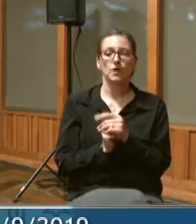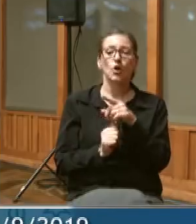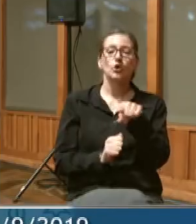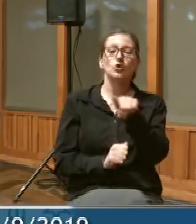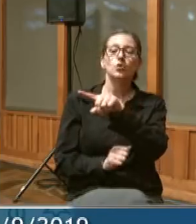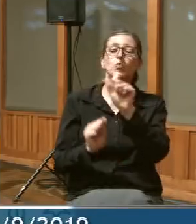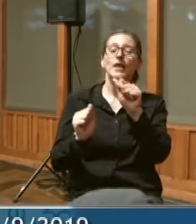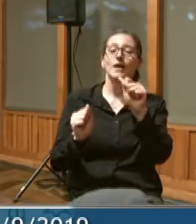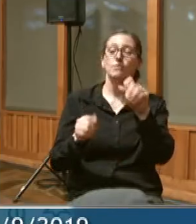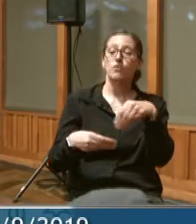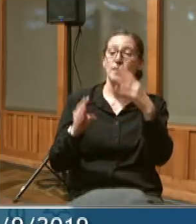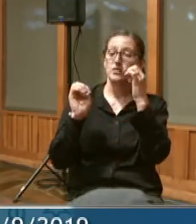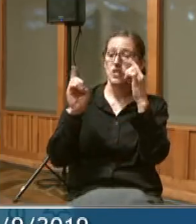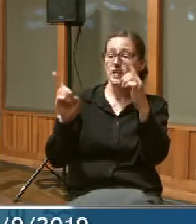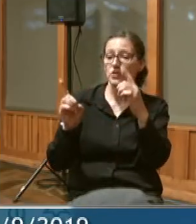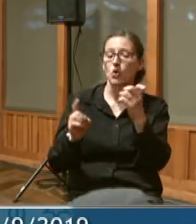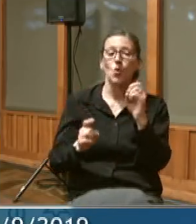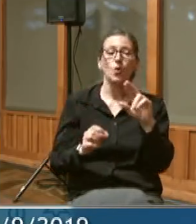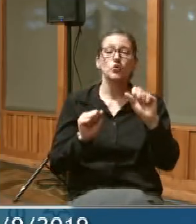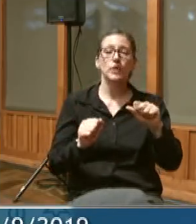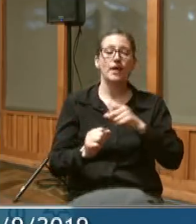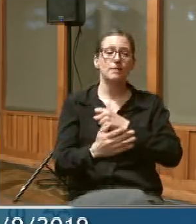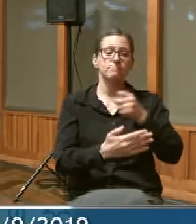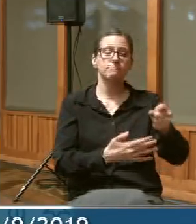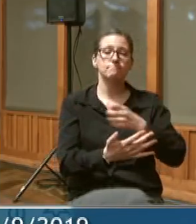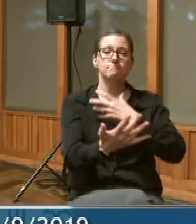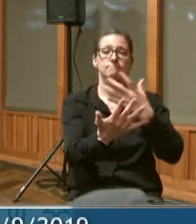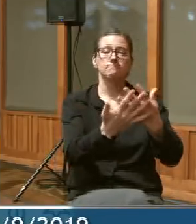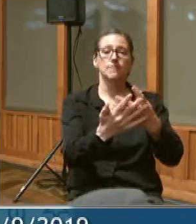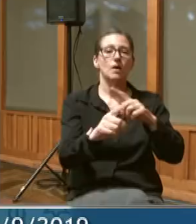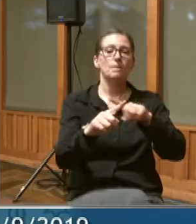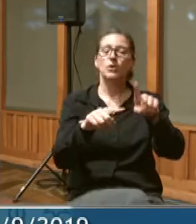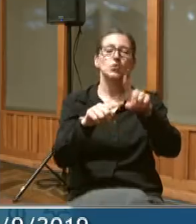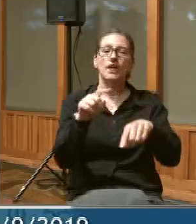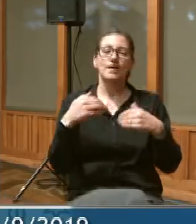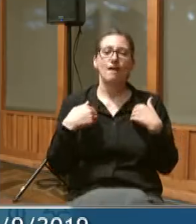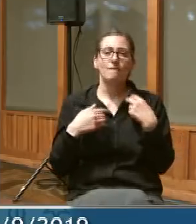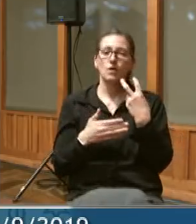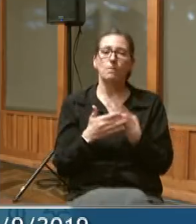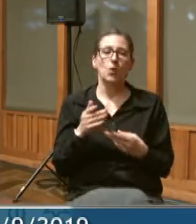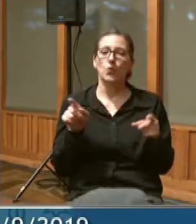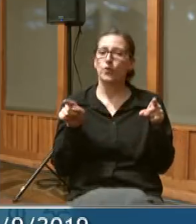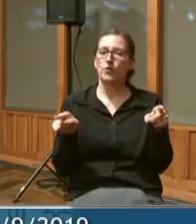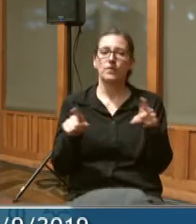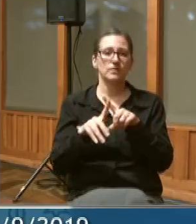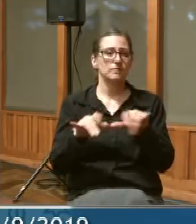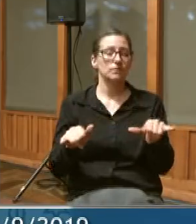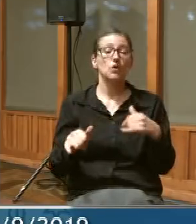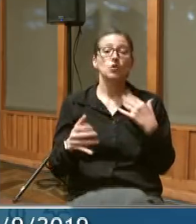OFFICIALS WITH A VERY SIMPLE EQUATION AND IT IS THIS. YOU CAN EDUCATE OR YOU INCARCERATE BUT YOU CANNOT HAVE